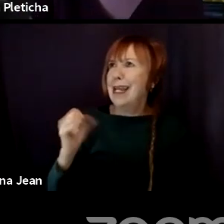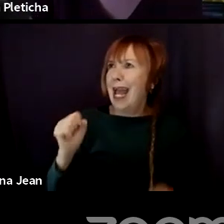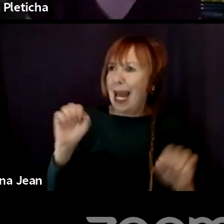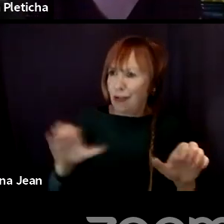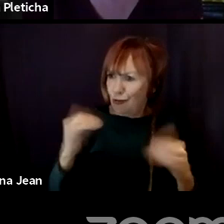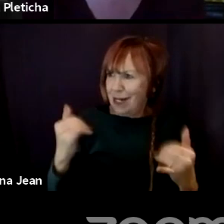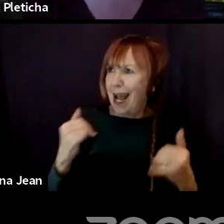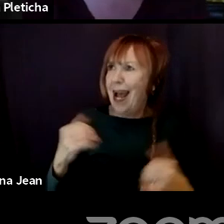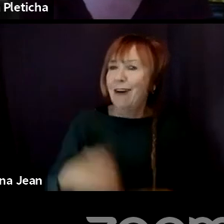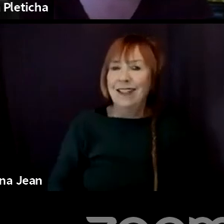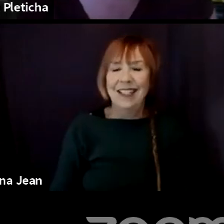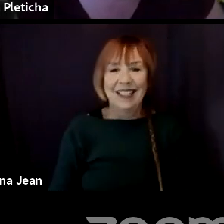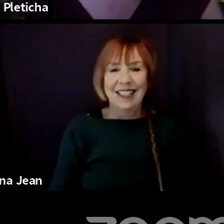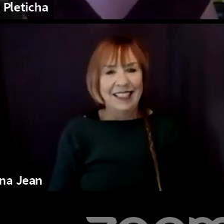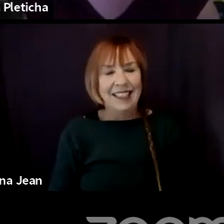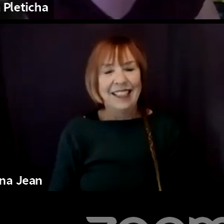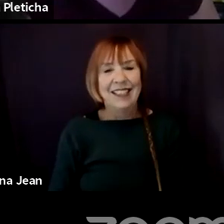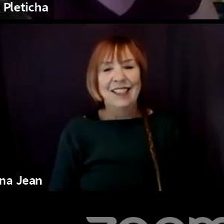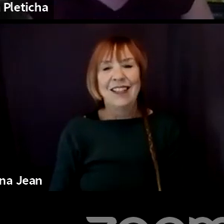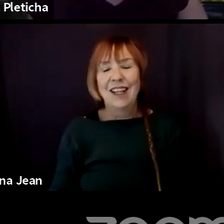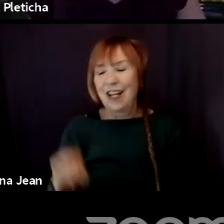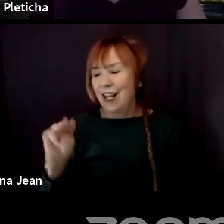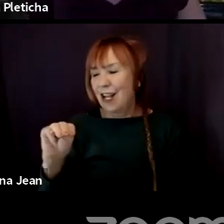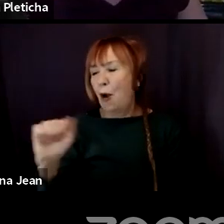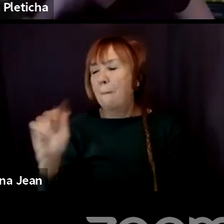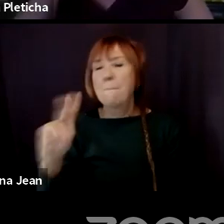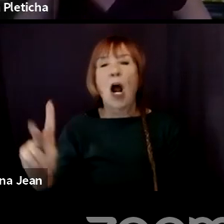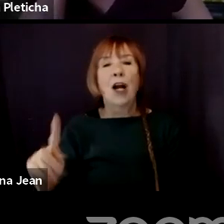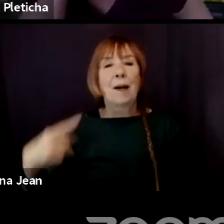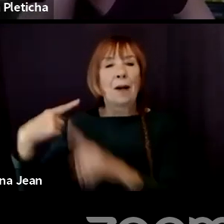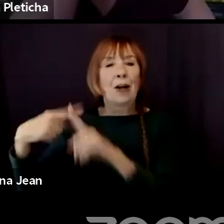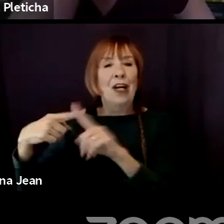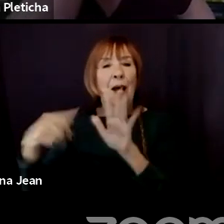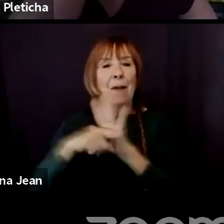All right, Marc, how about you Marc, what's your good bad shameless Marc?